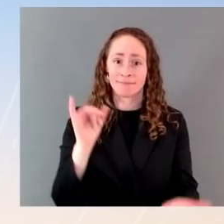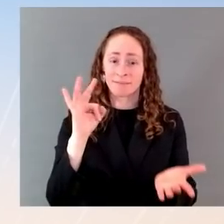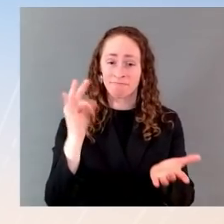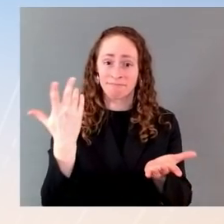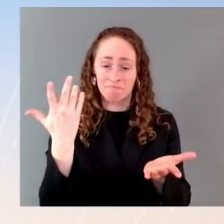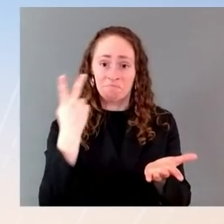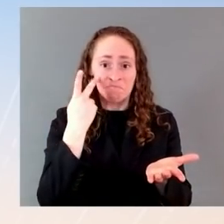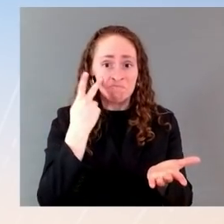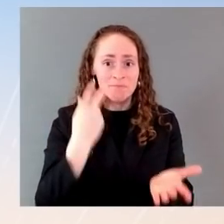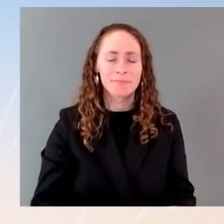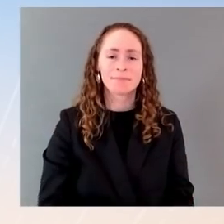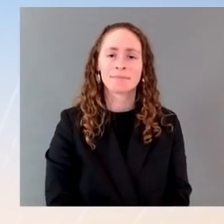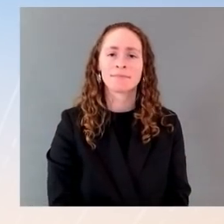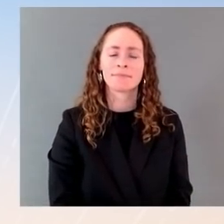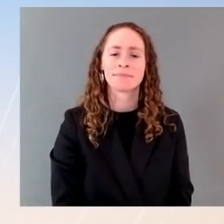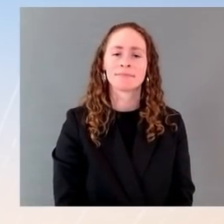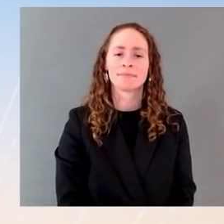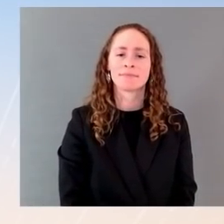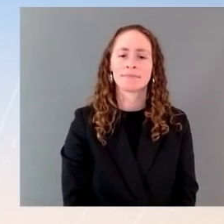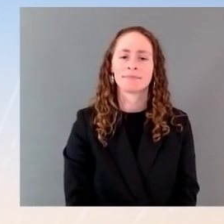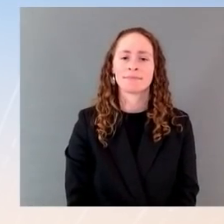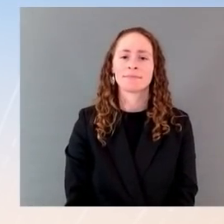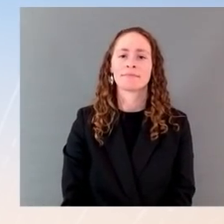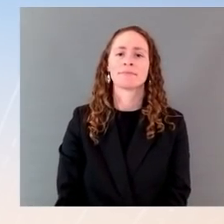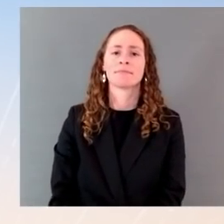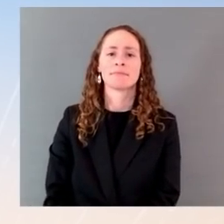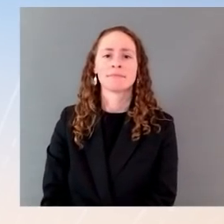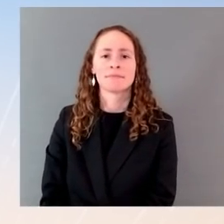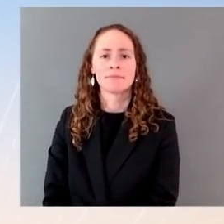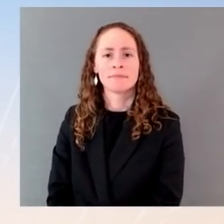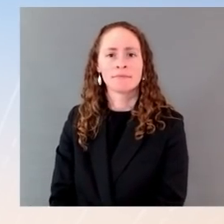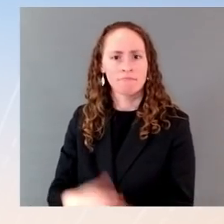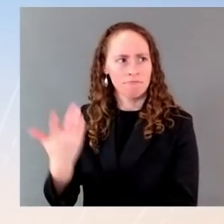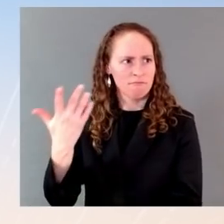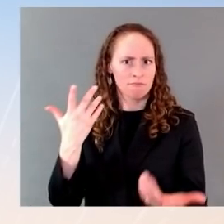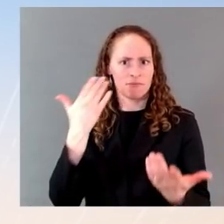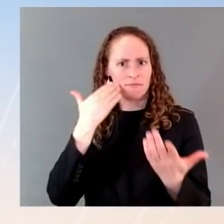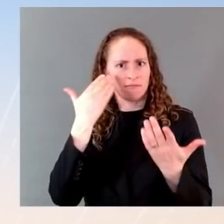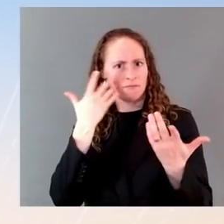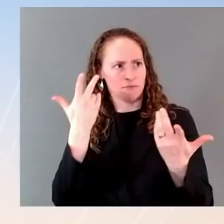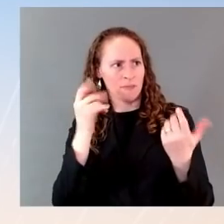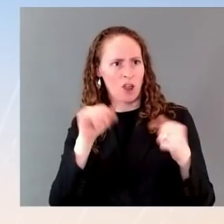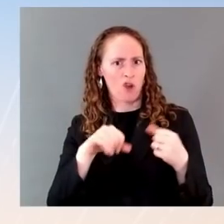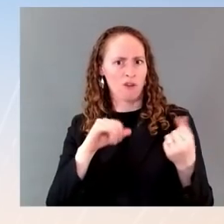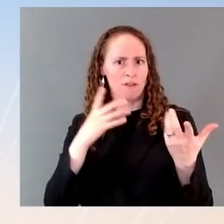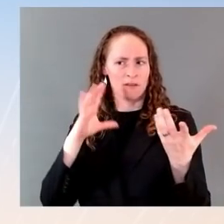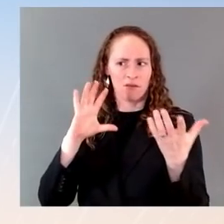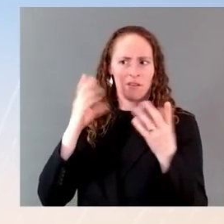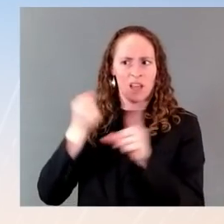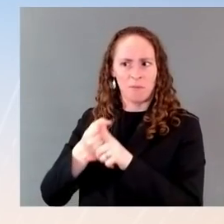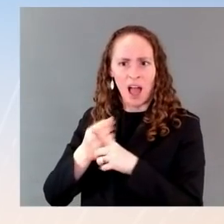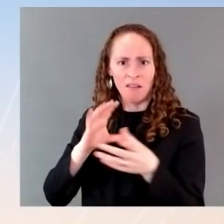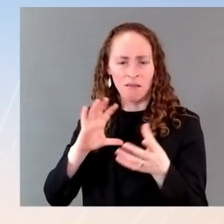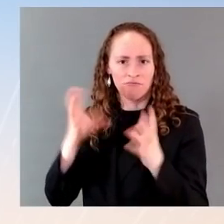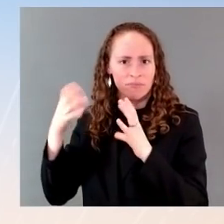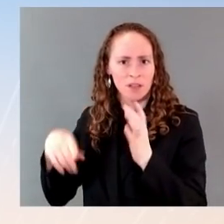intends to talk to the public about? Ms. Psaki: I understand, Steve. I'm sure the President will certainly be communicating with all of you and the public about this